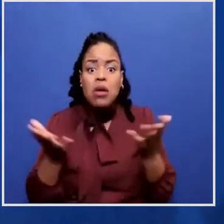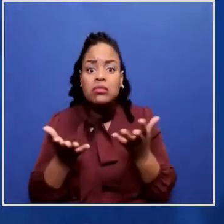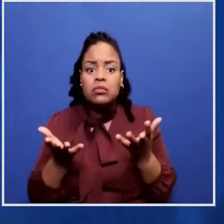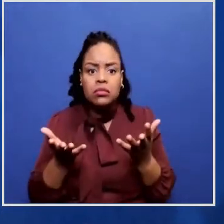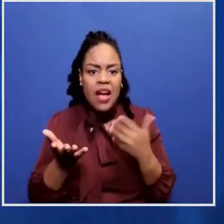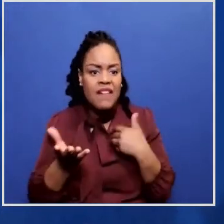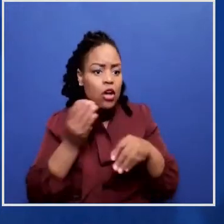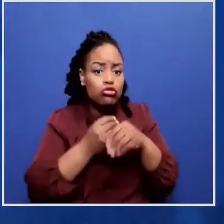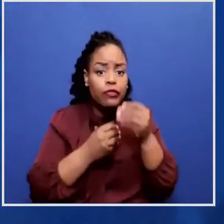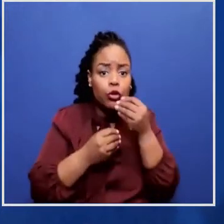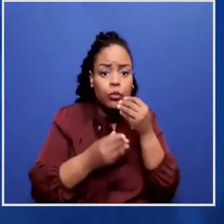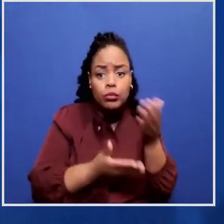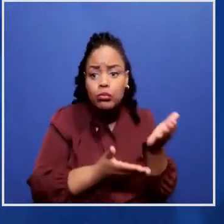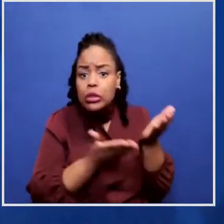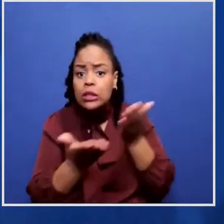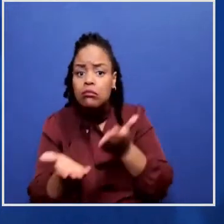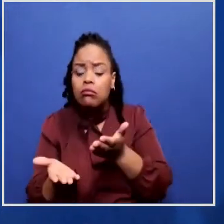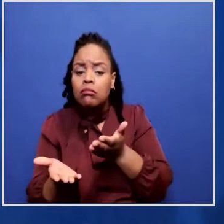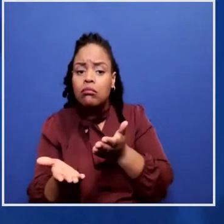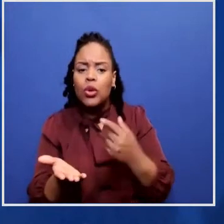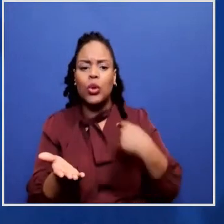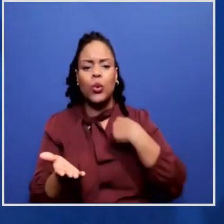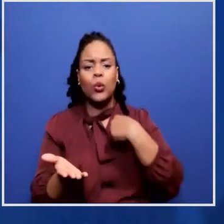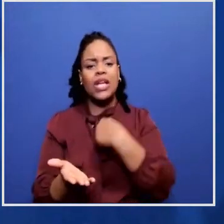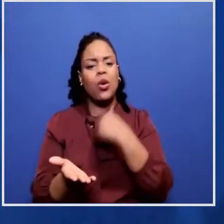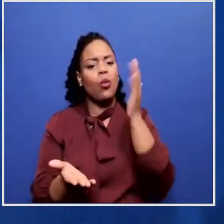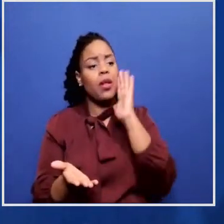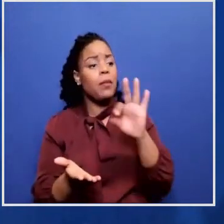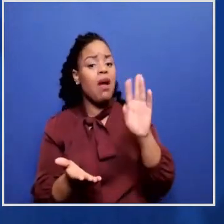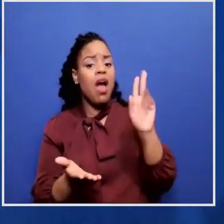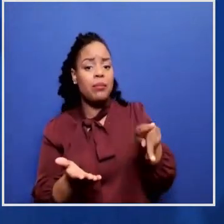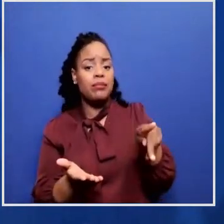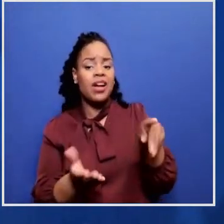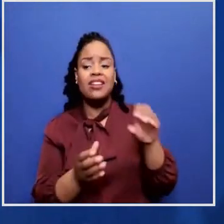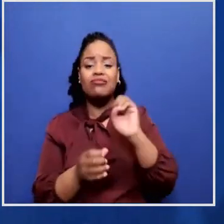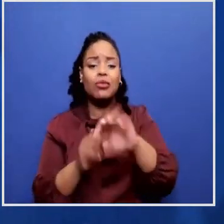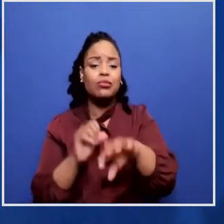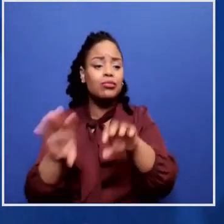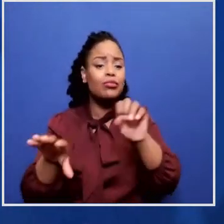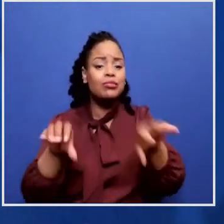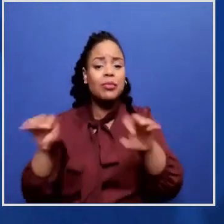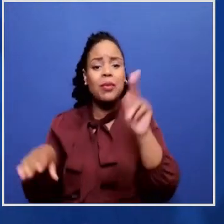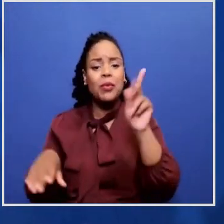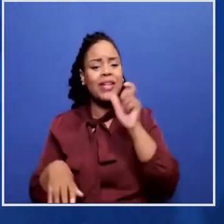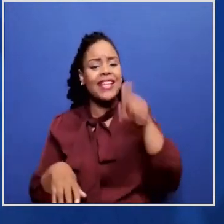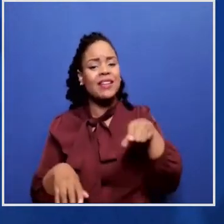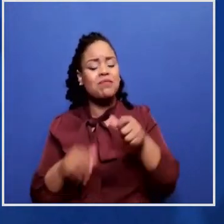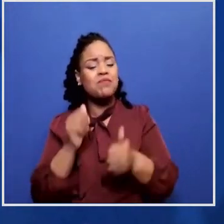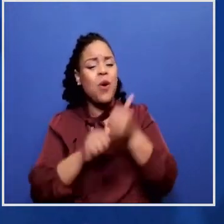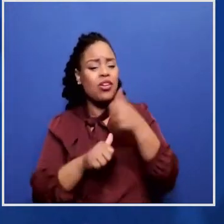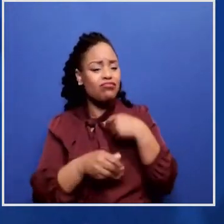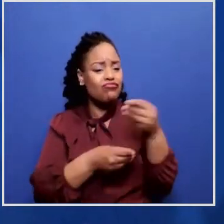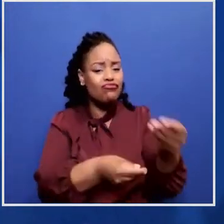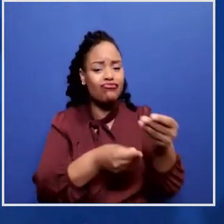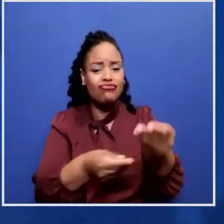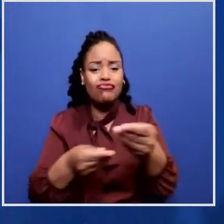THE IDEA, STRAIGHTFORWARD, IF YOU HAVE FOOD TO SPARE, DROP IT